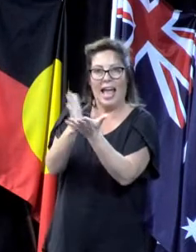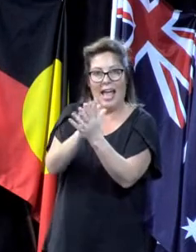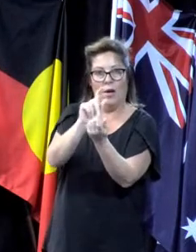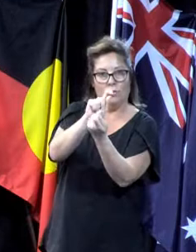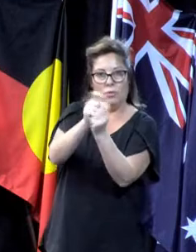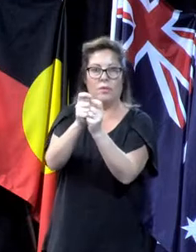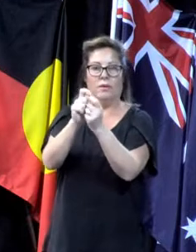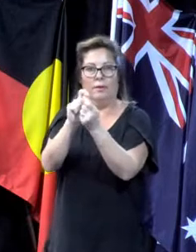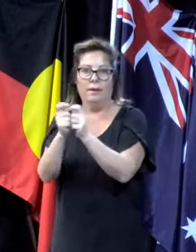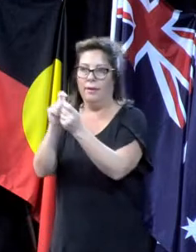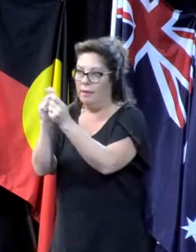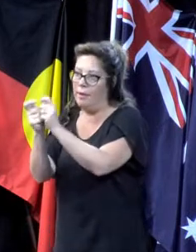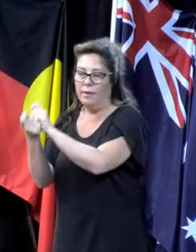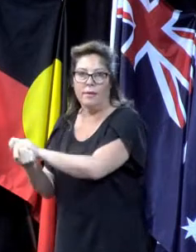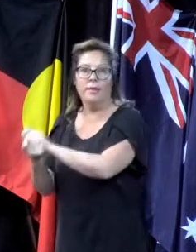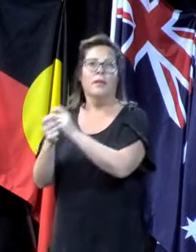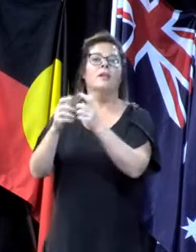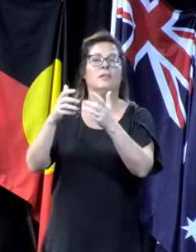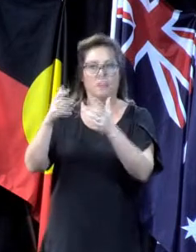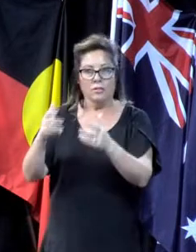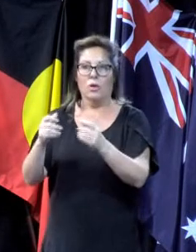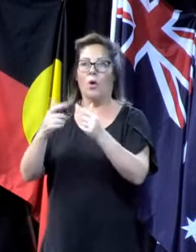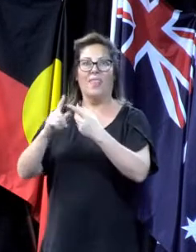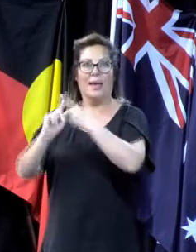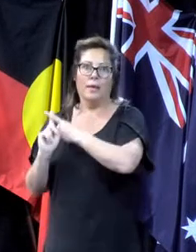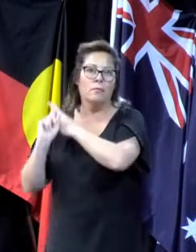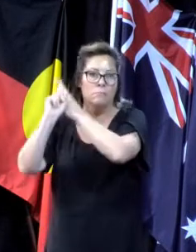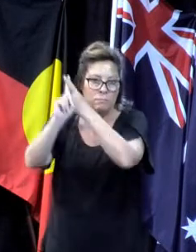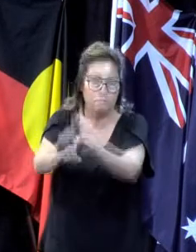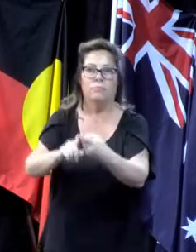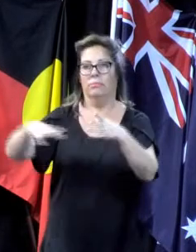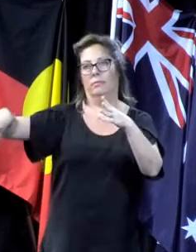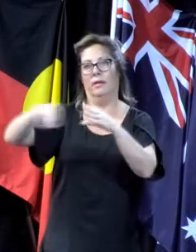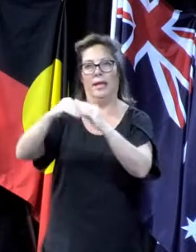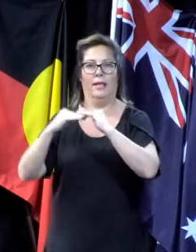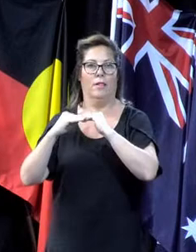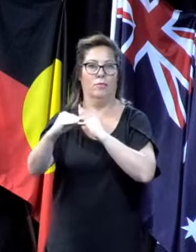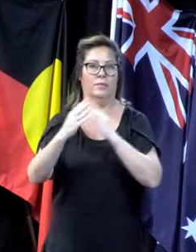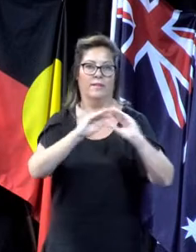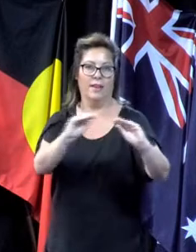sustainability, and scalability long-term. So, what I want to get a sense of,